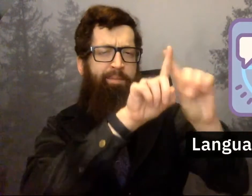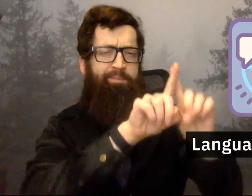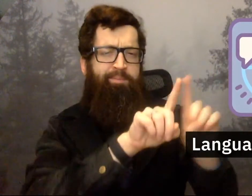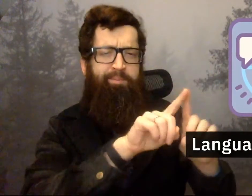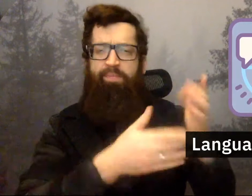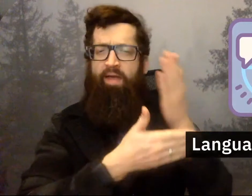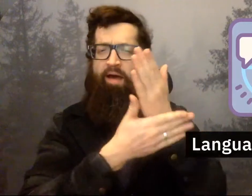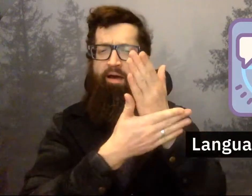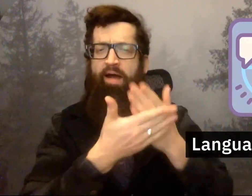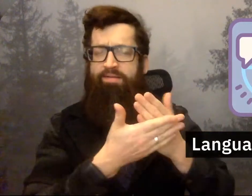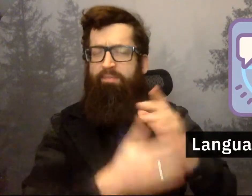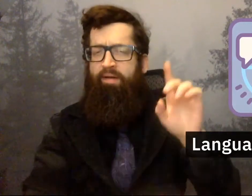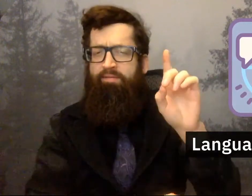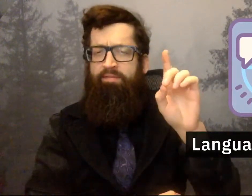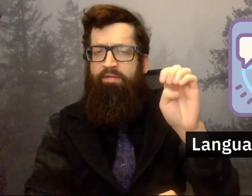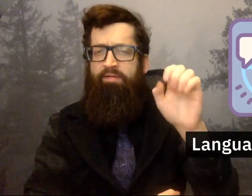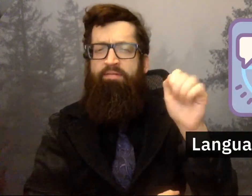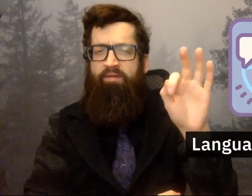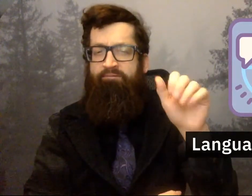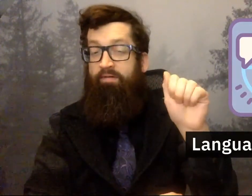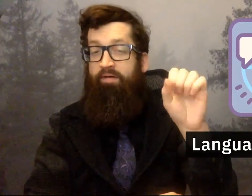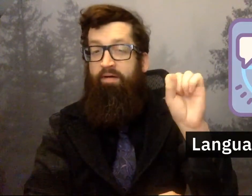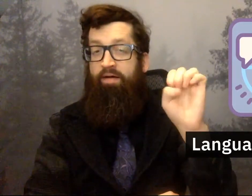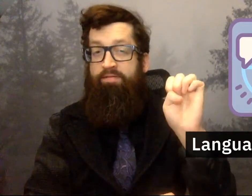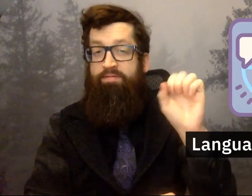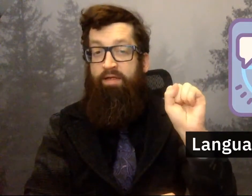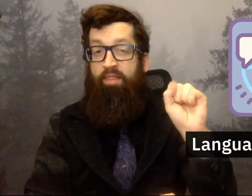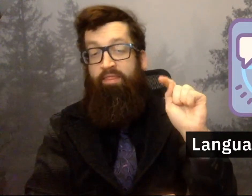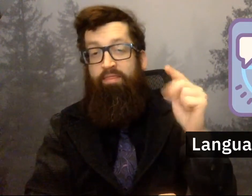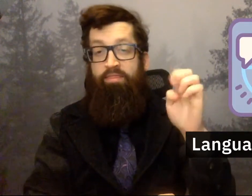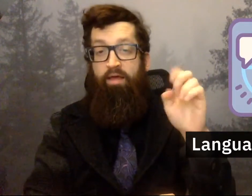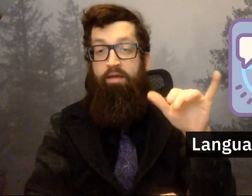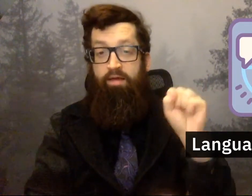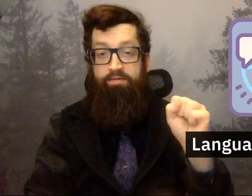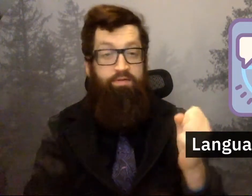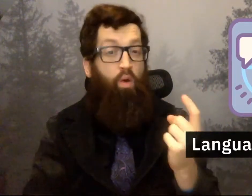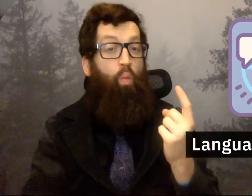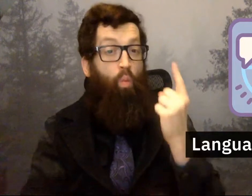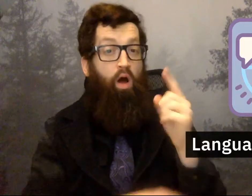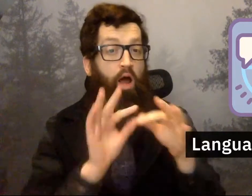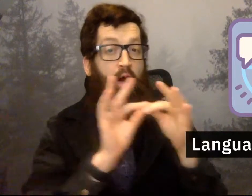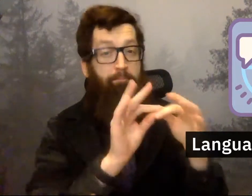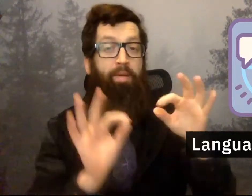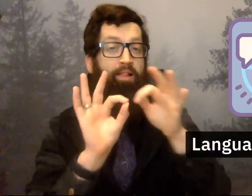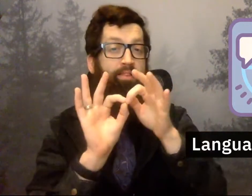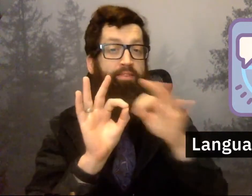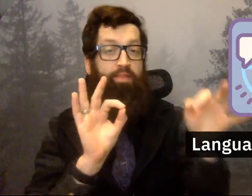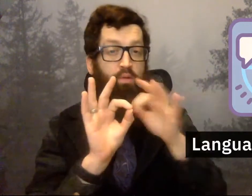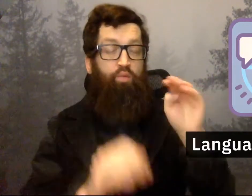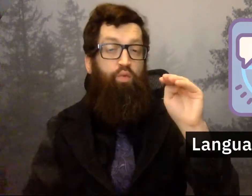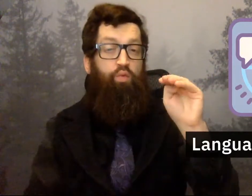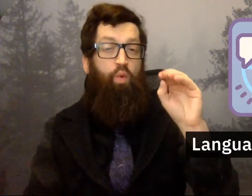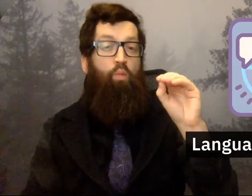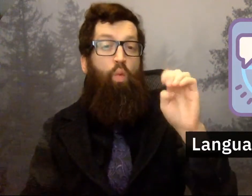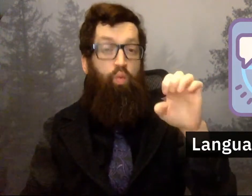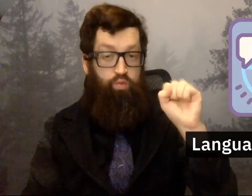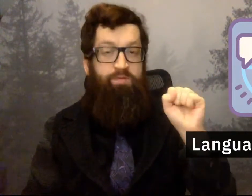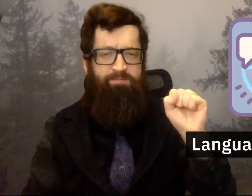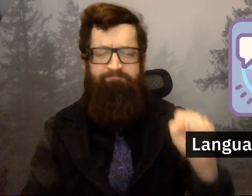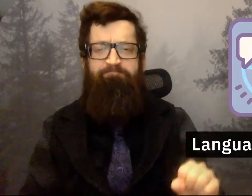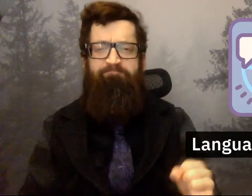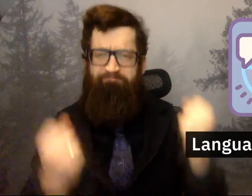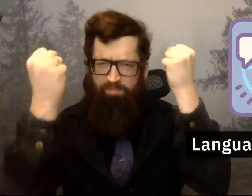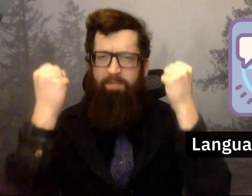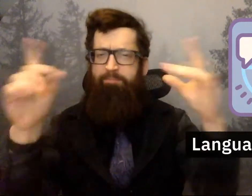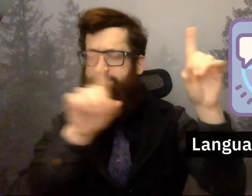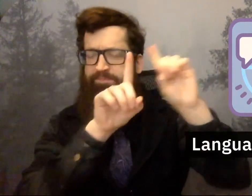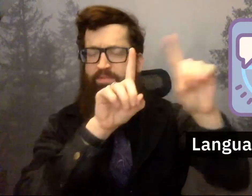There are several aspects to deaf aesthetics, the first I want to cover is language modes.